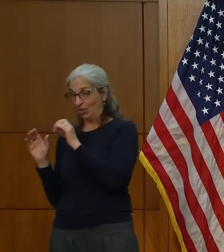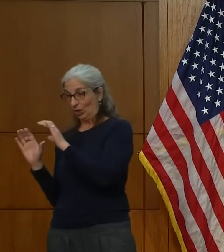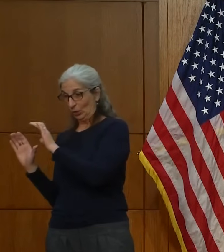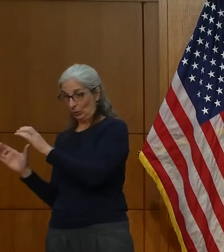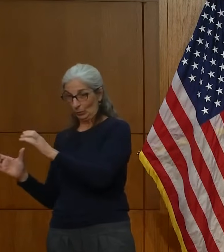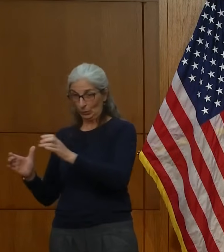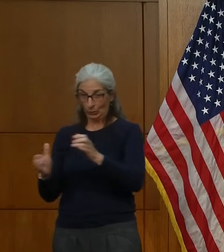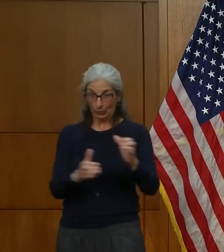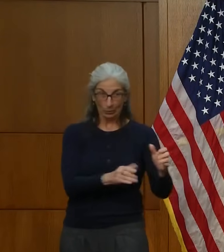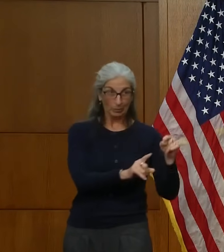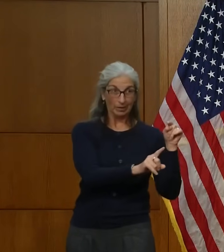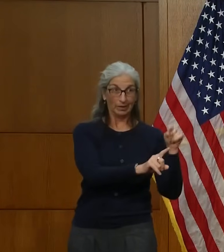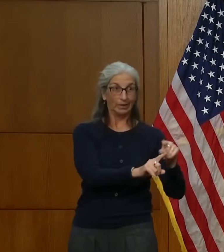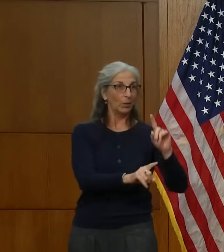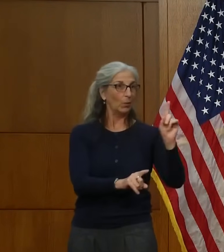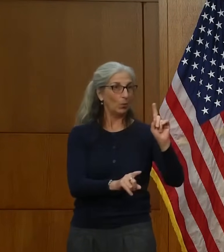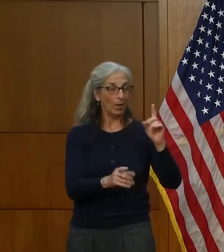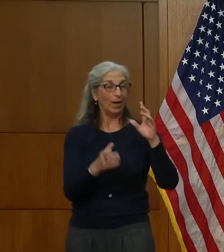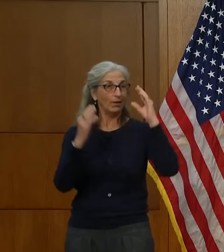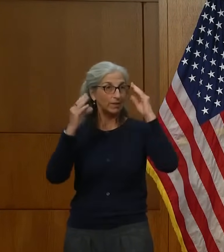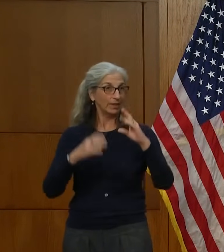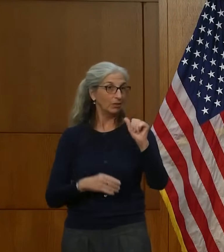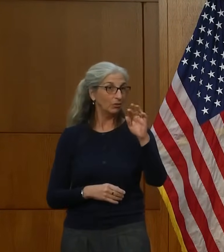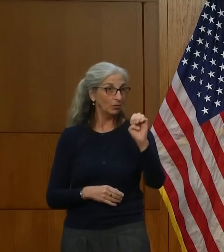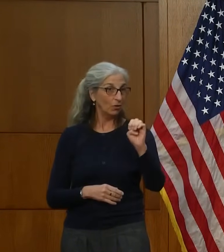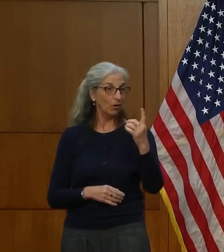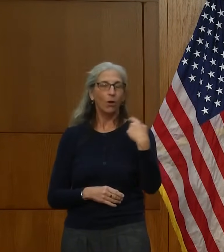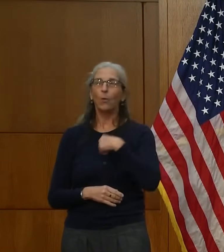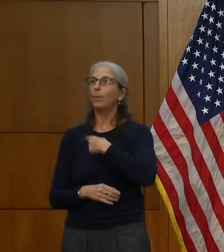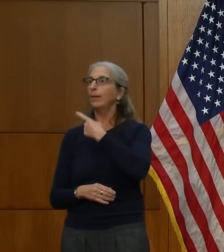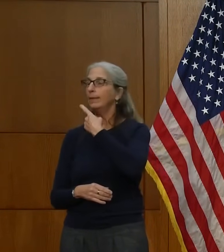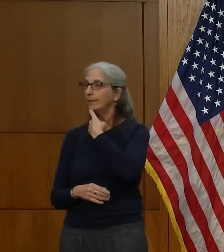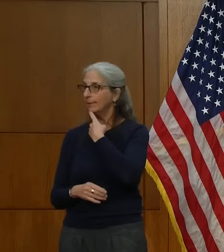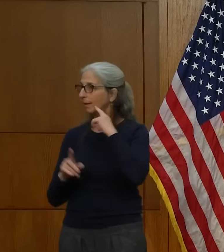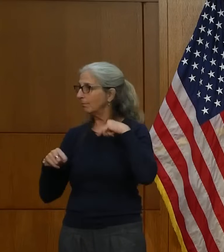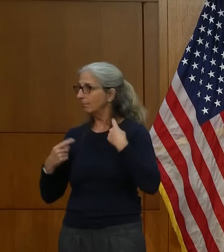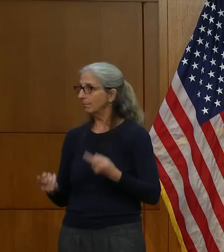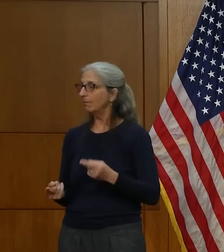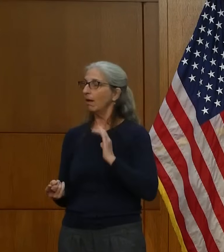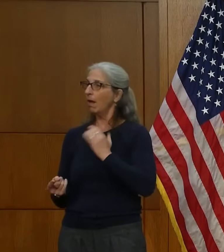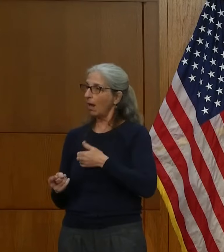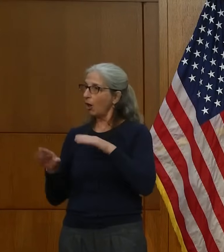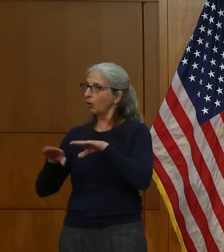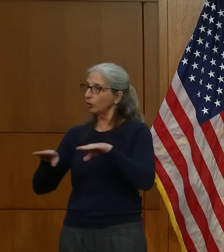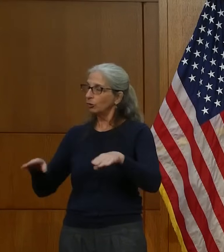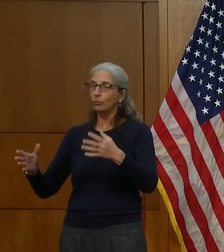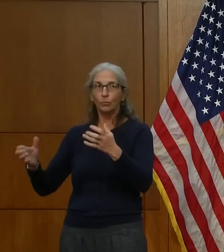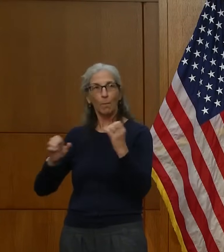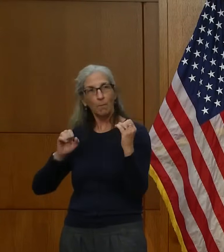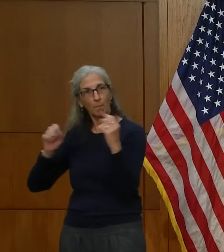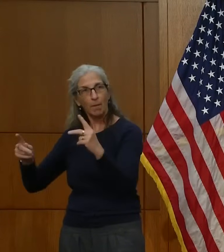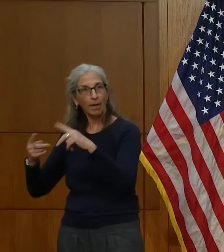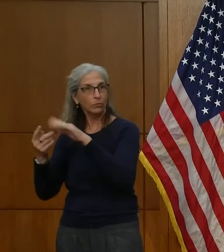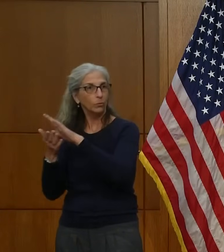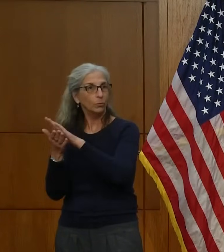ARE ARE ENQUIRING ABOUT WHERE IN LINE I WILL WILL BE. AND